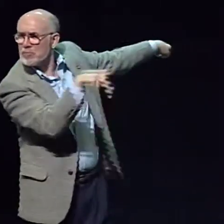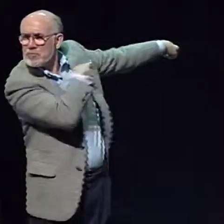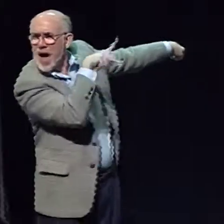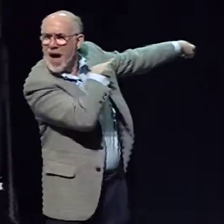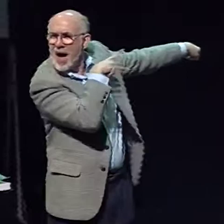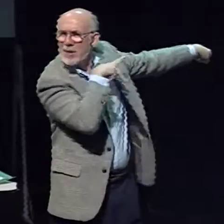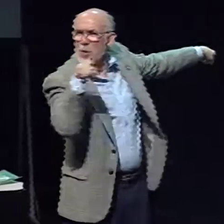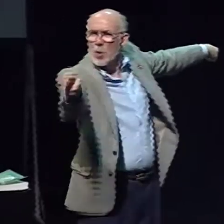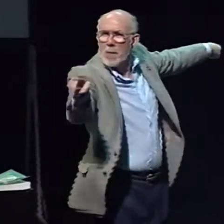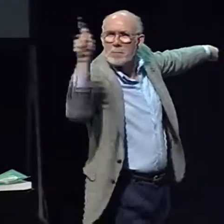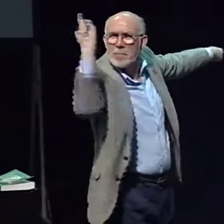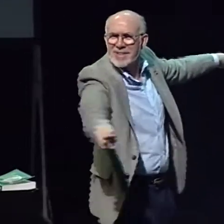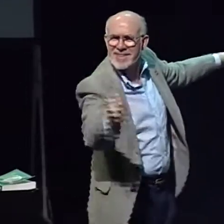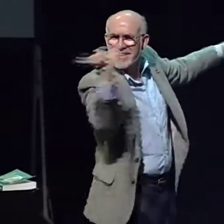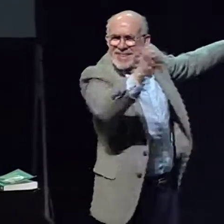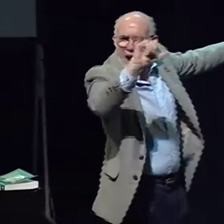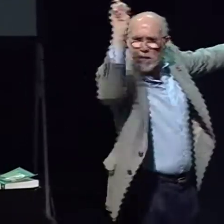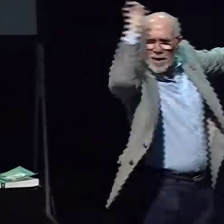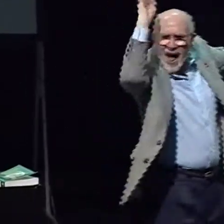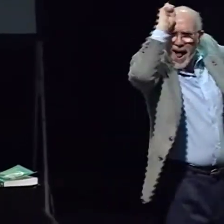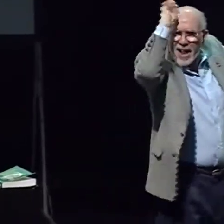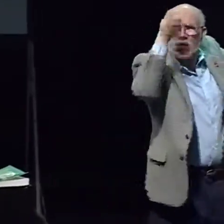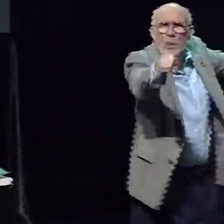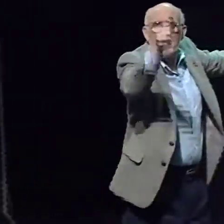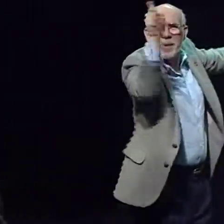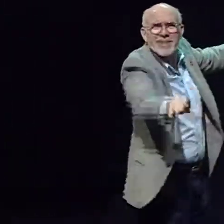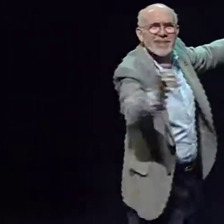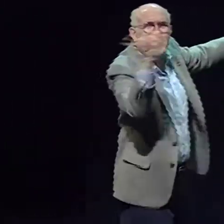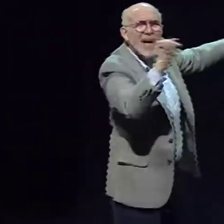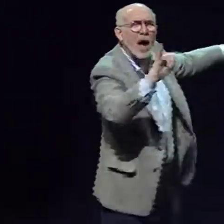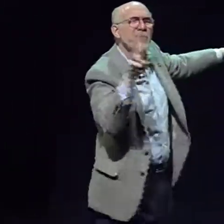"YOU MUST BE JUST LIKE PATRICK." "YOU MUST BE JUST LIKE ELLA."